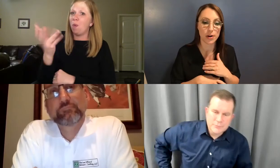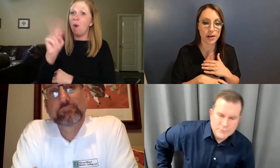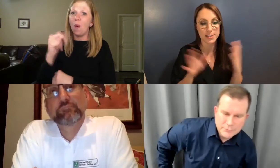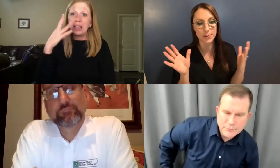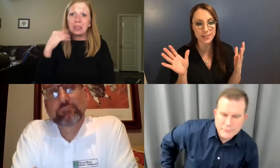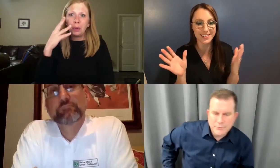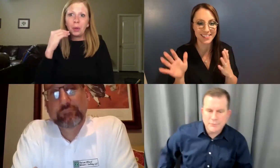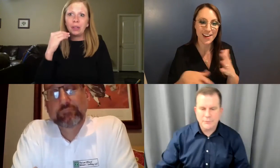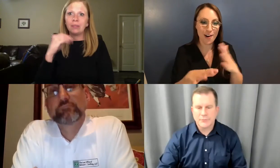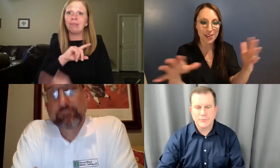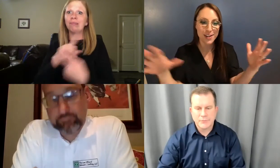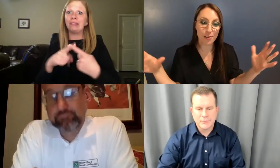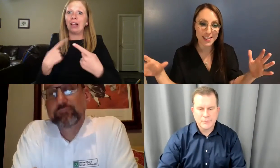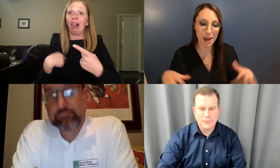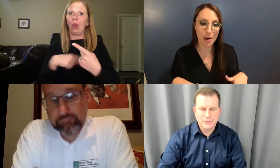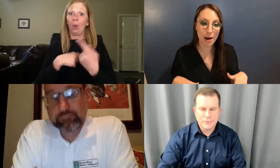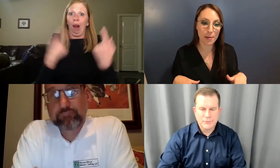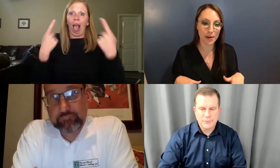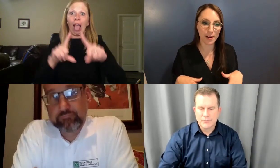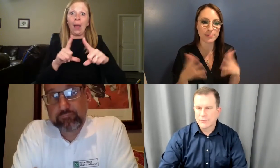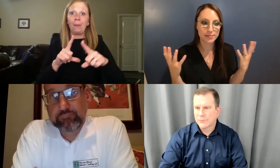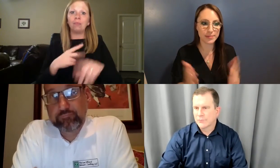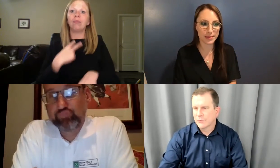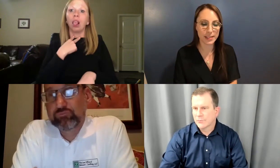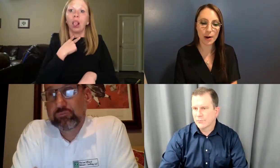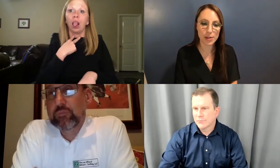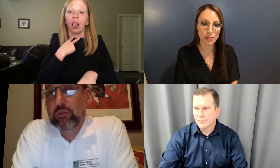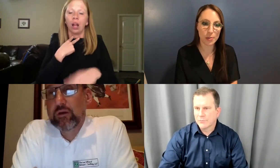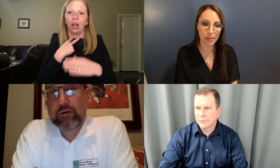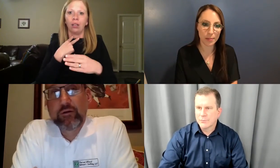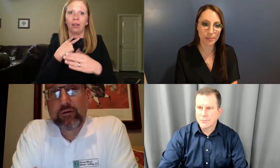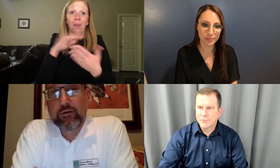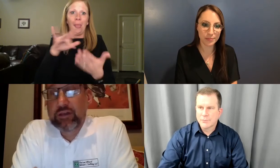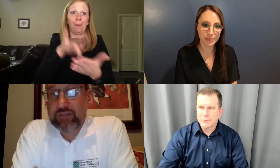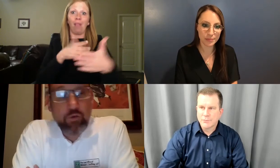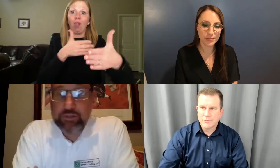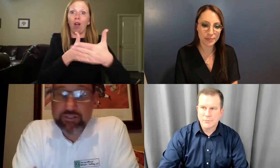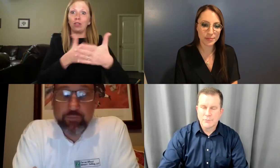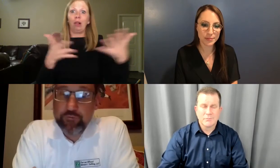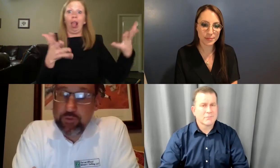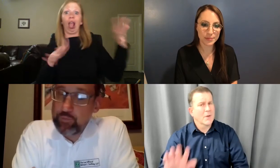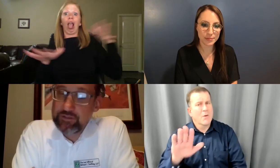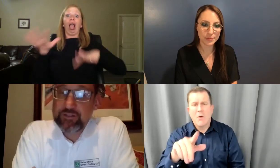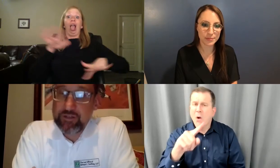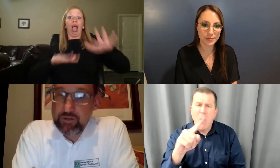or until all these other things come up. Yeah, we don't know about them. It's always cheaper for the business to do